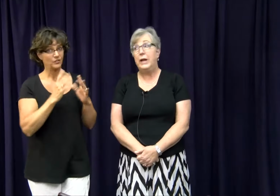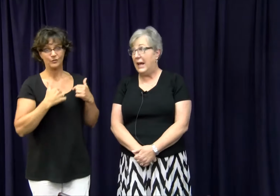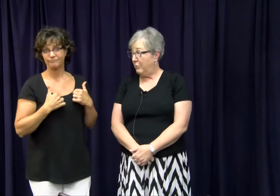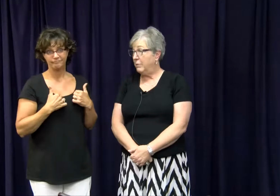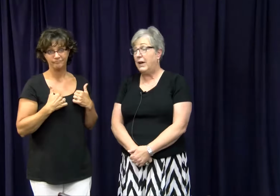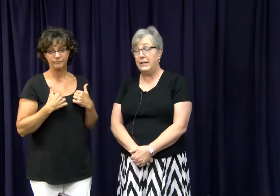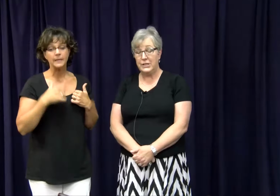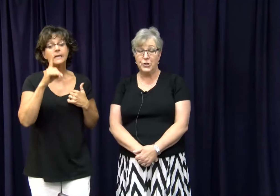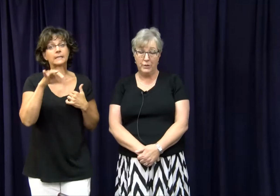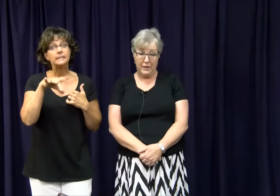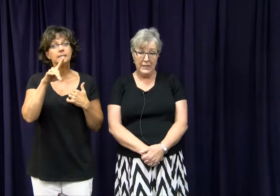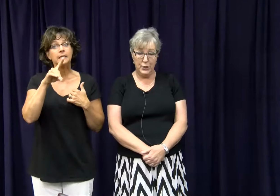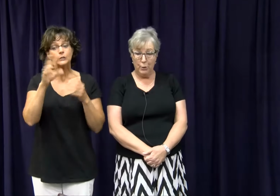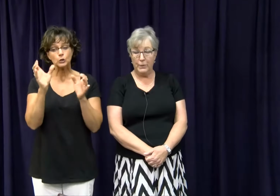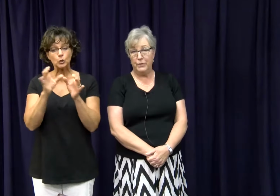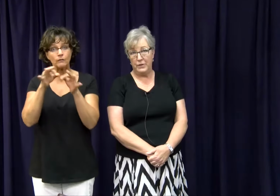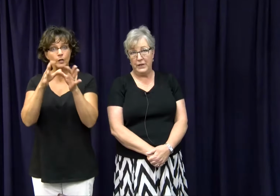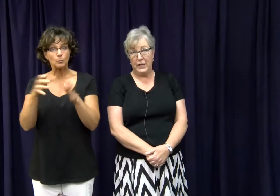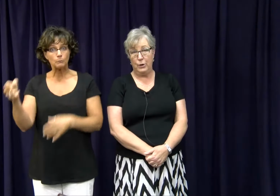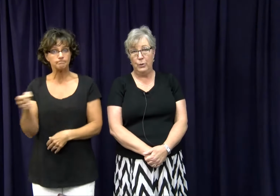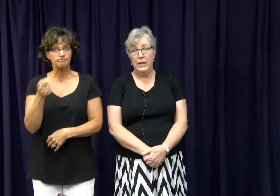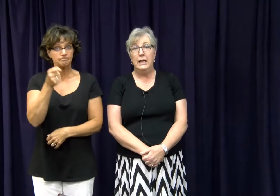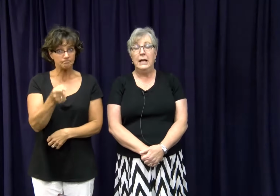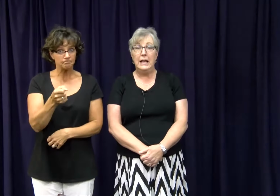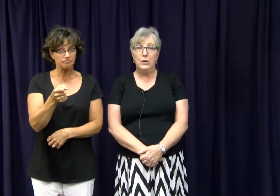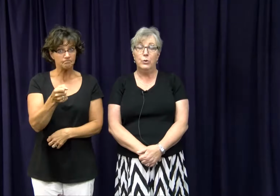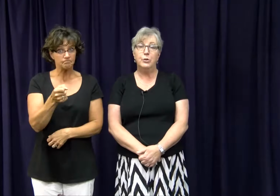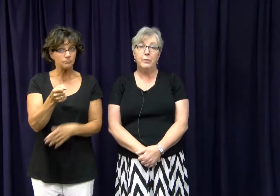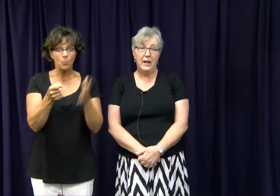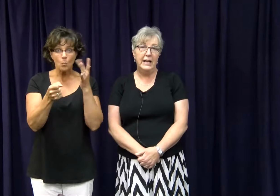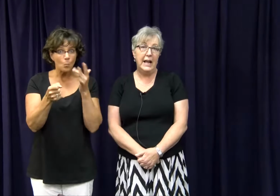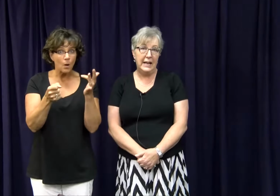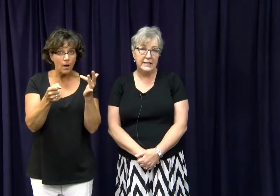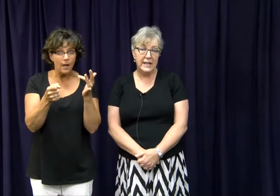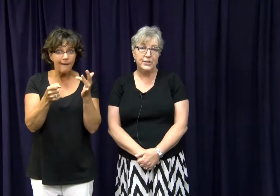We have provided a certified interpreter for the video in order to provide access